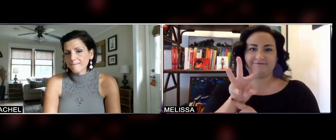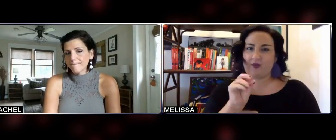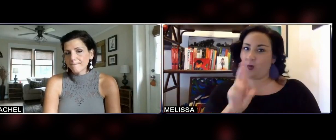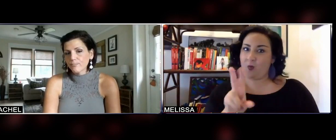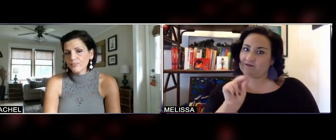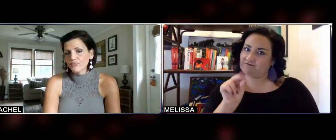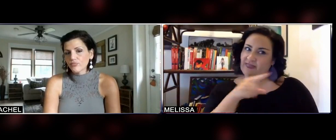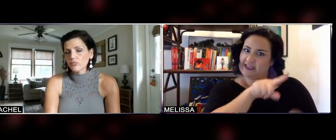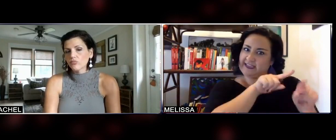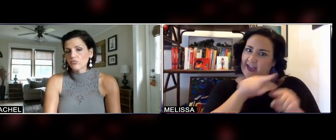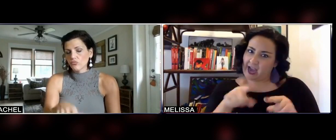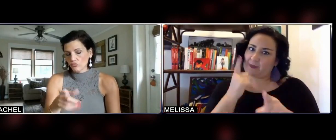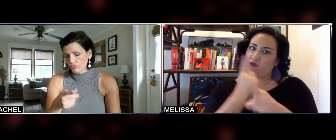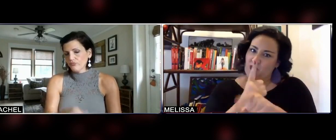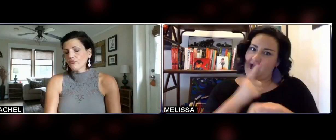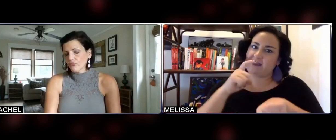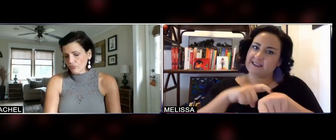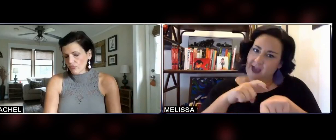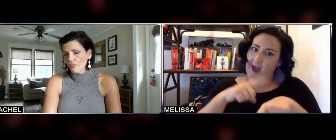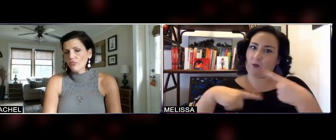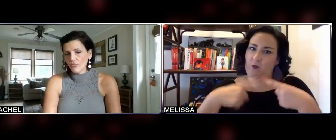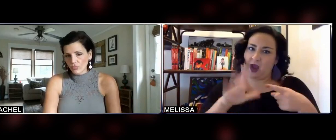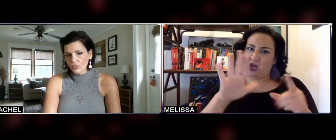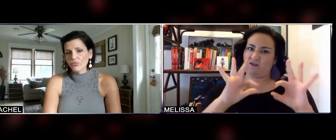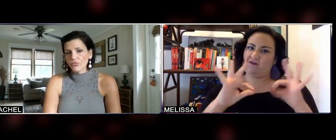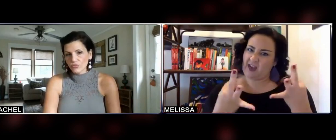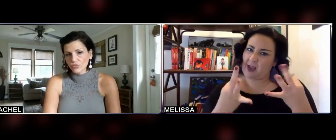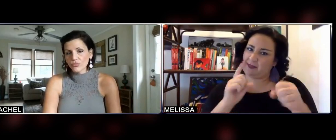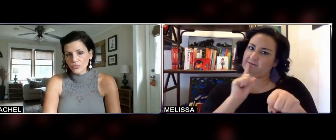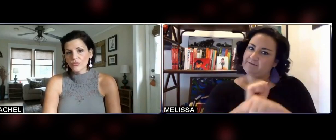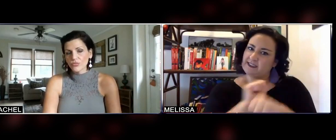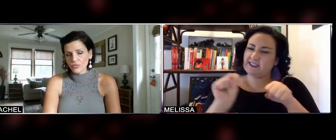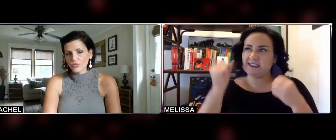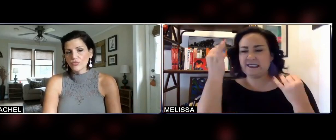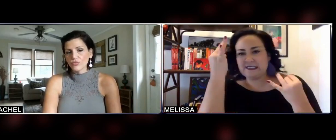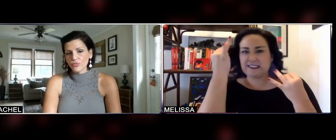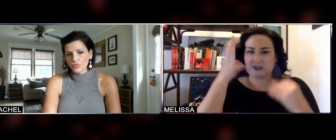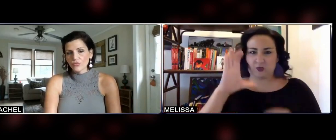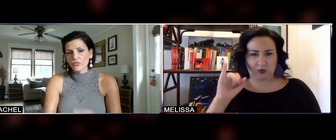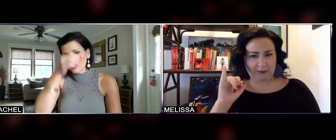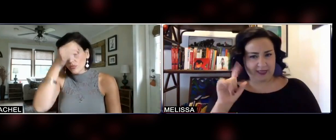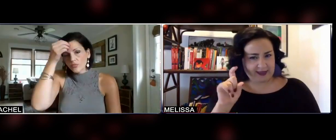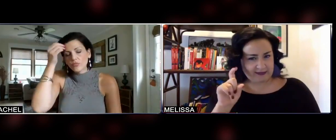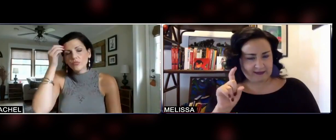Or did they come at the right time while your family was seriously considering cochlear implants?